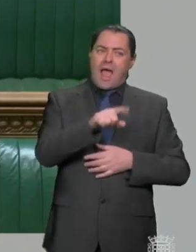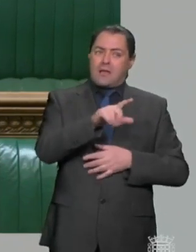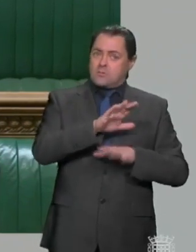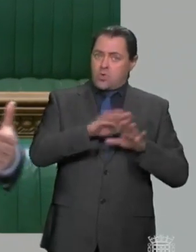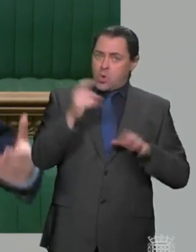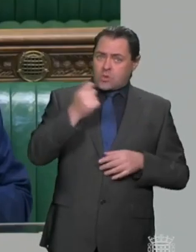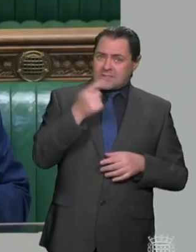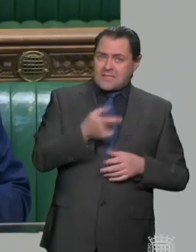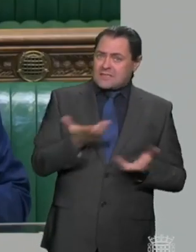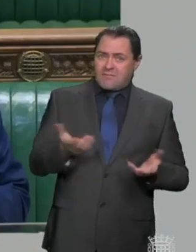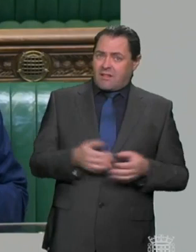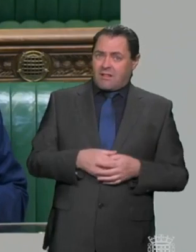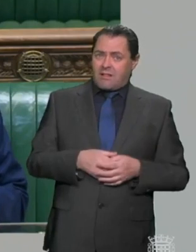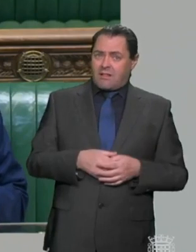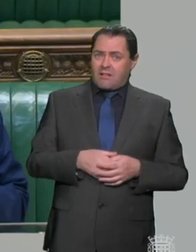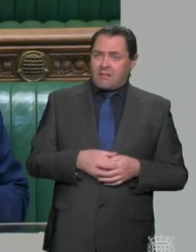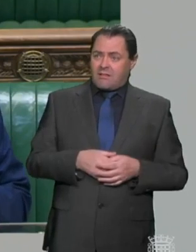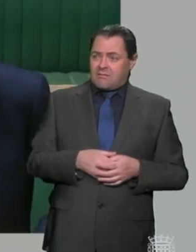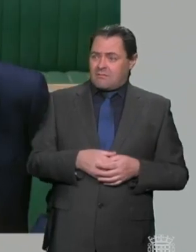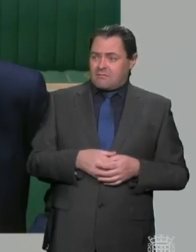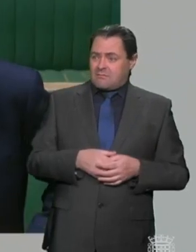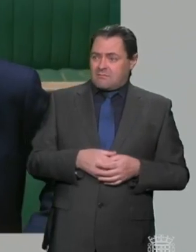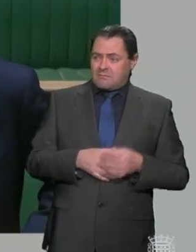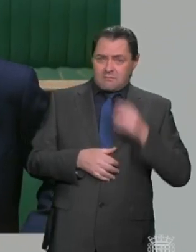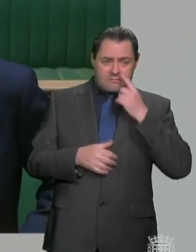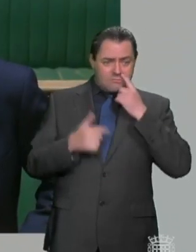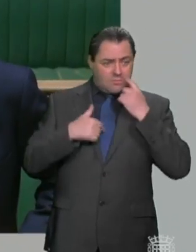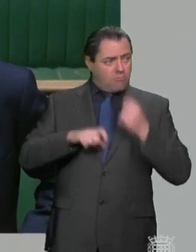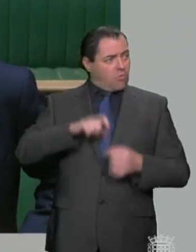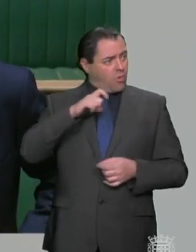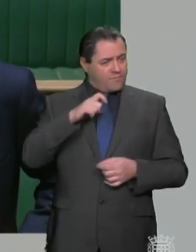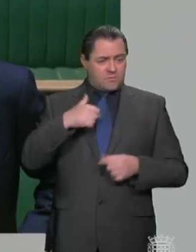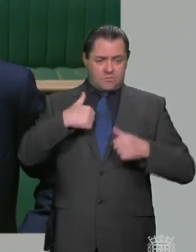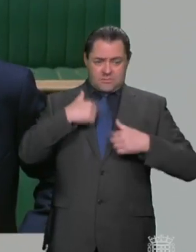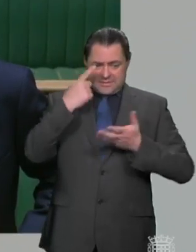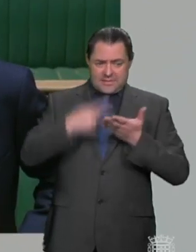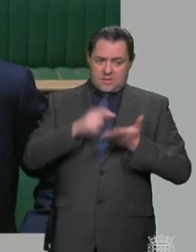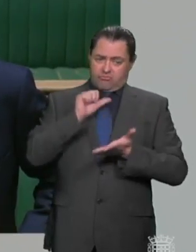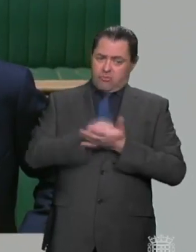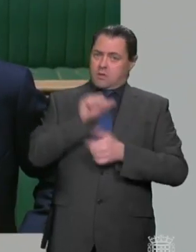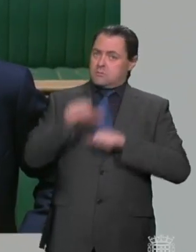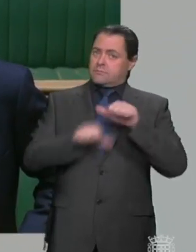and I am absolutely confident that we took the decisions in the best interests of the